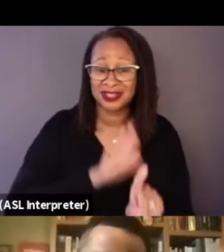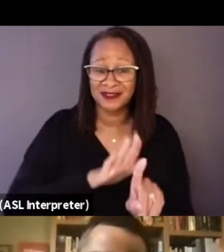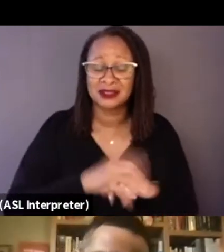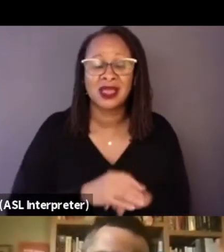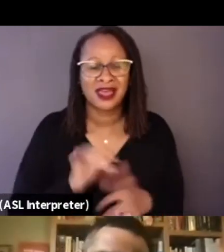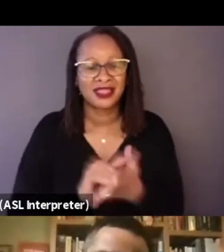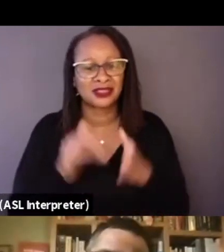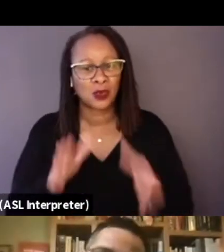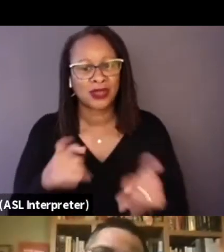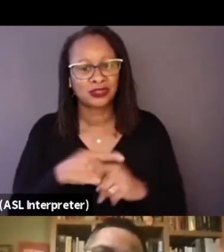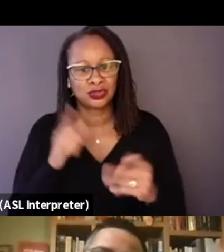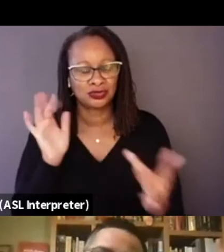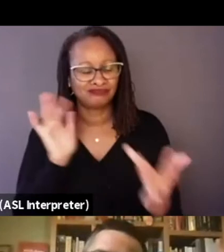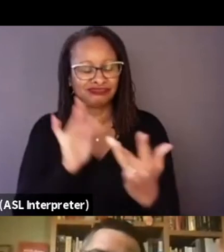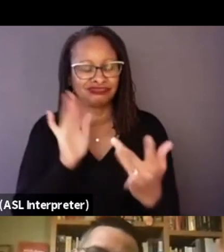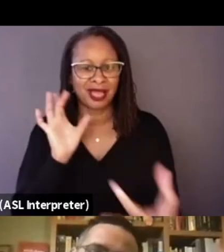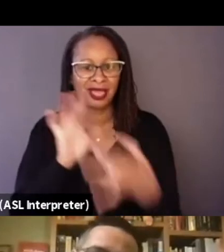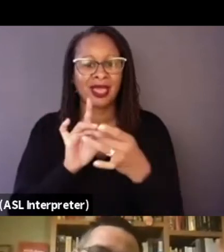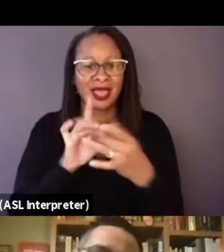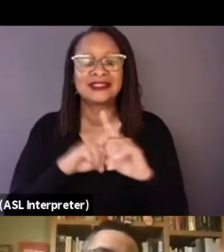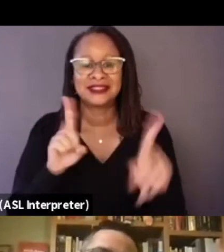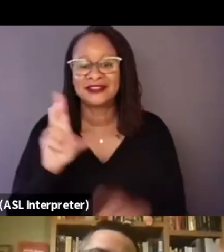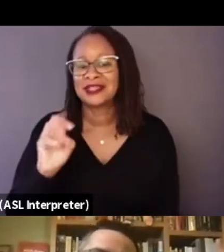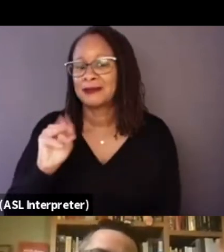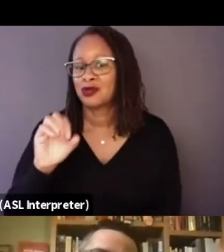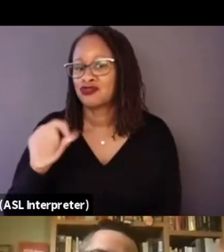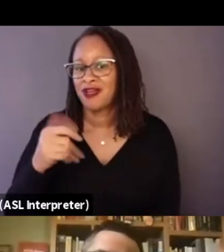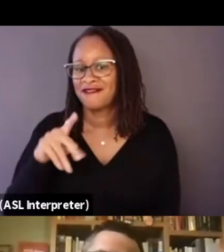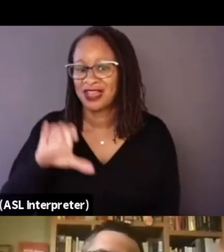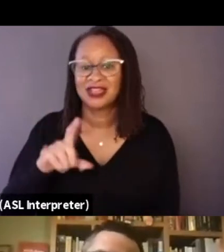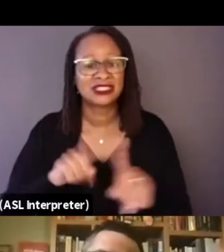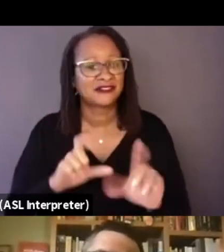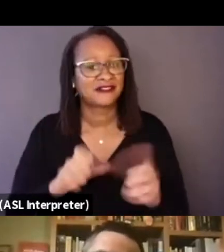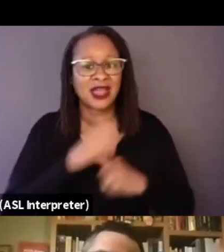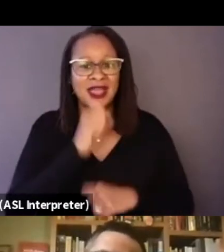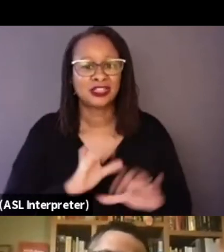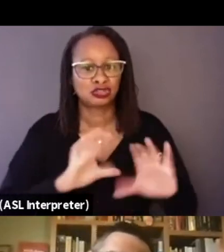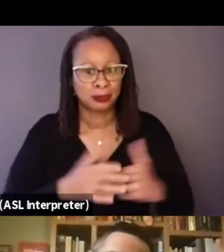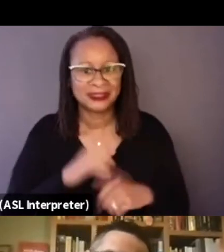to kind of reach a different demographic, and I think that's something we were very cognizant of